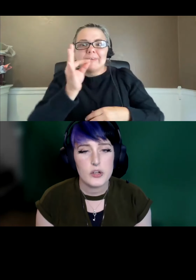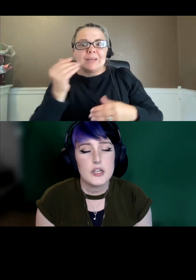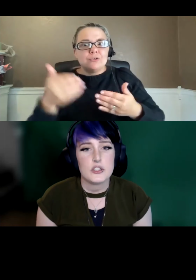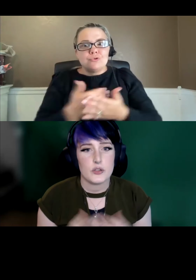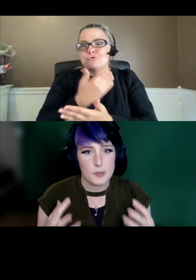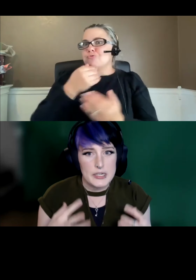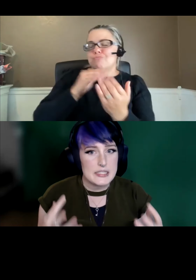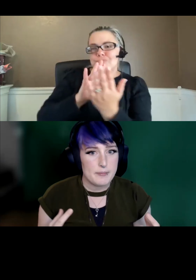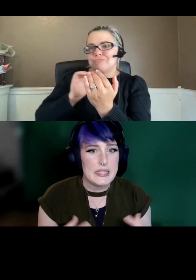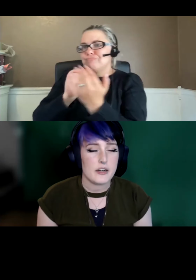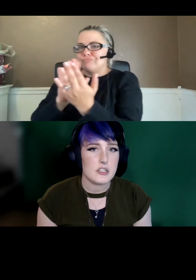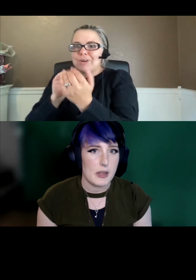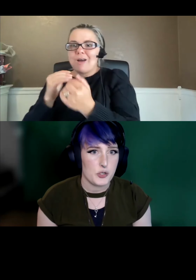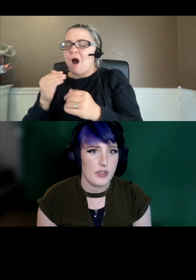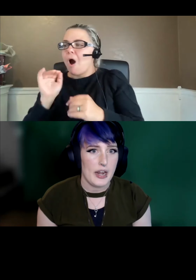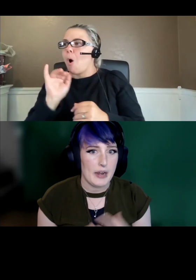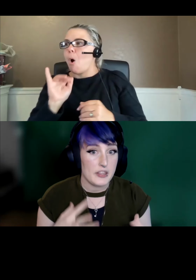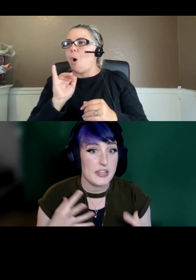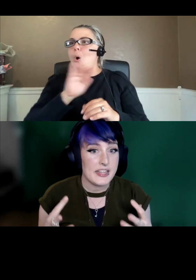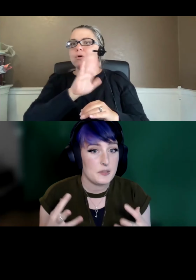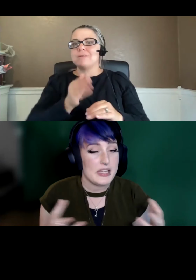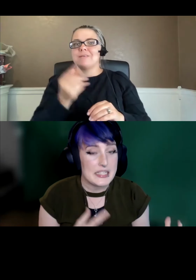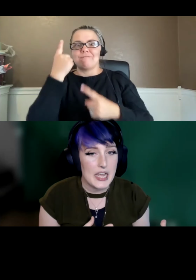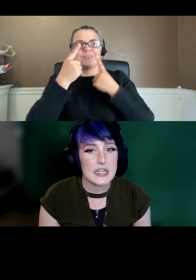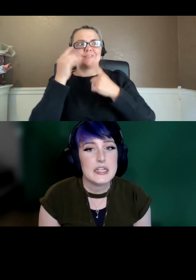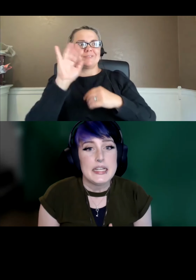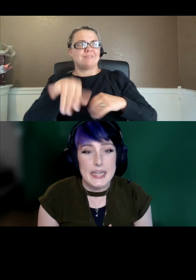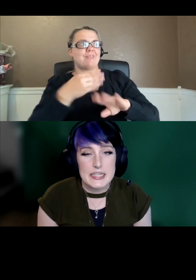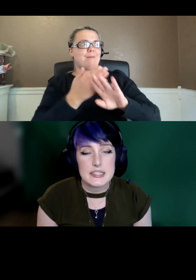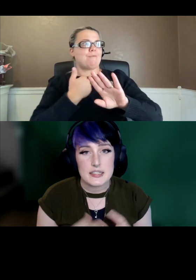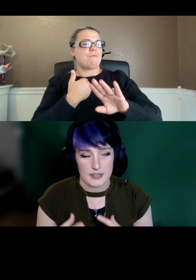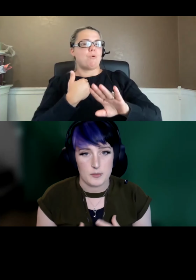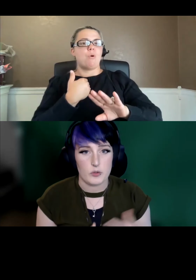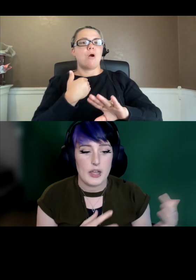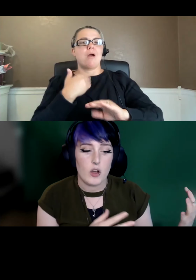So someone needs to be there to make sure that everything that's being done is accessible and